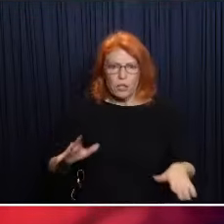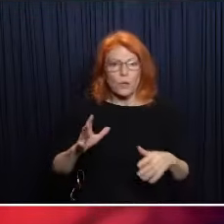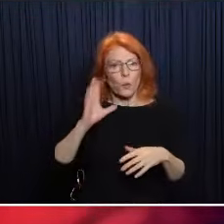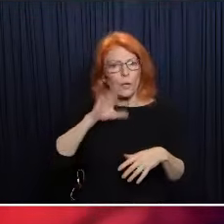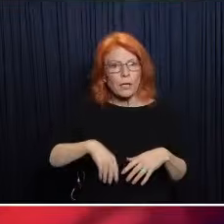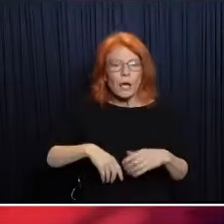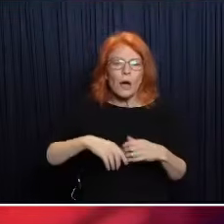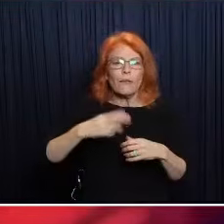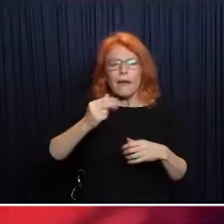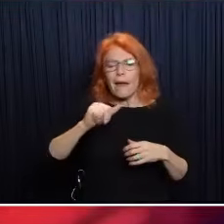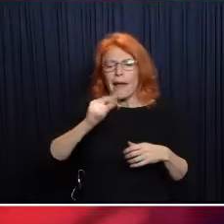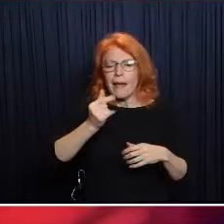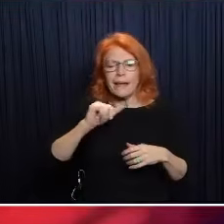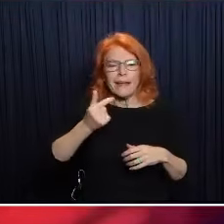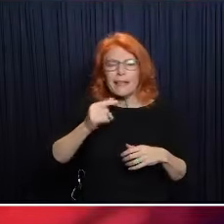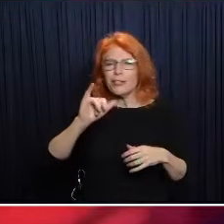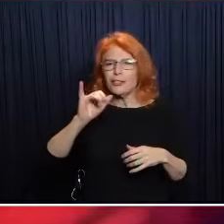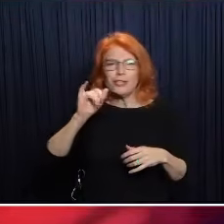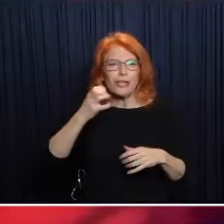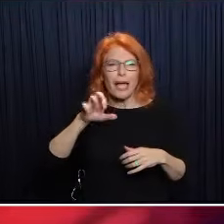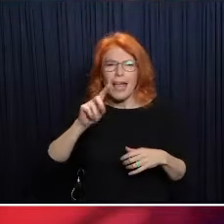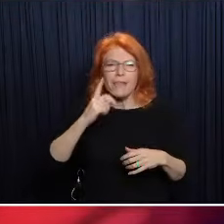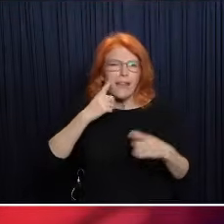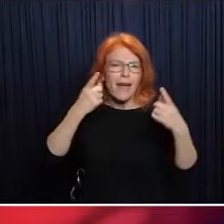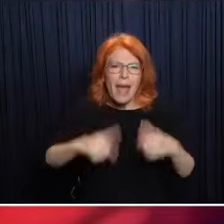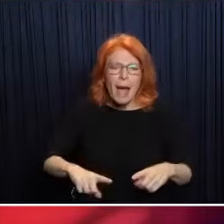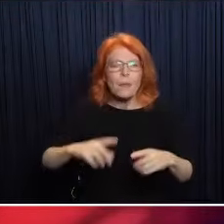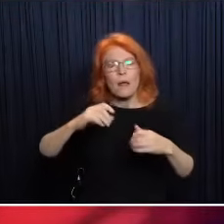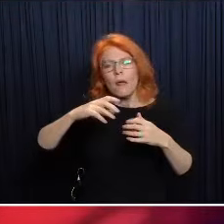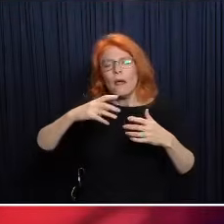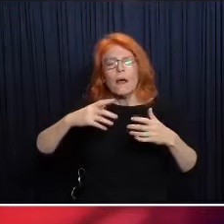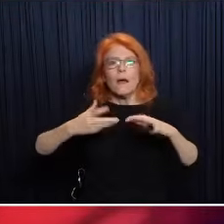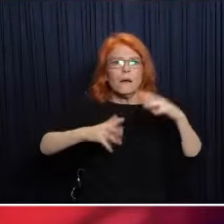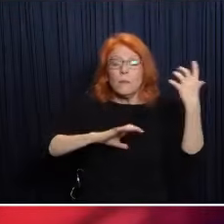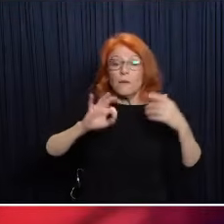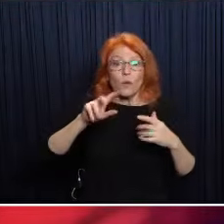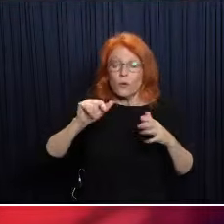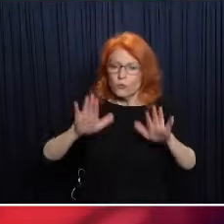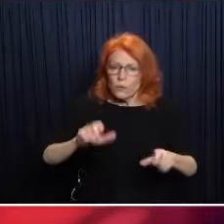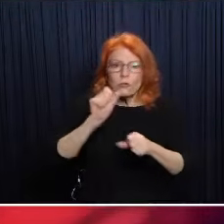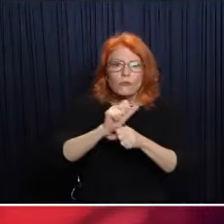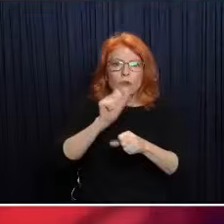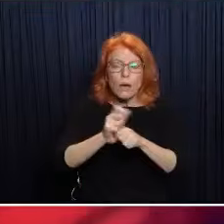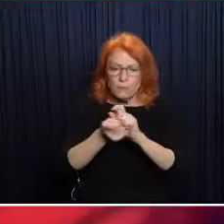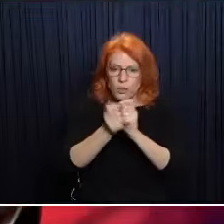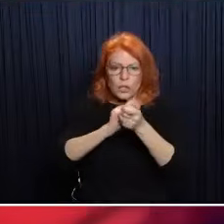IN 2000 MY WIFE AND I WERE IN OUR FIRST HOME. WE THOUGHT IT WAS OVER THAT